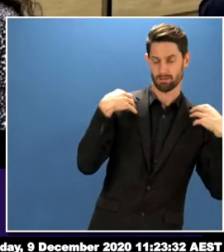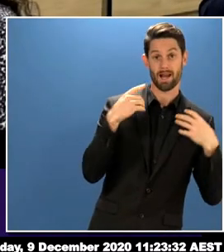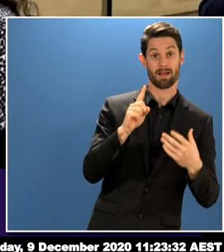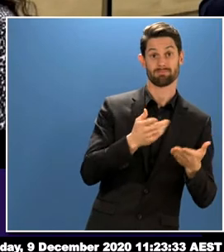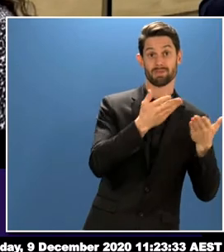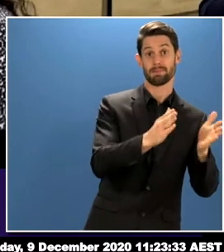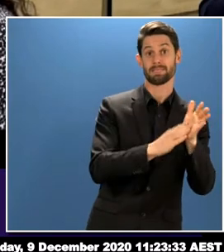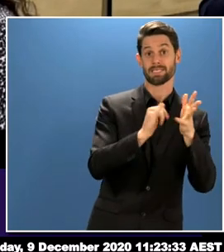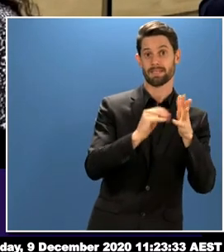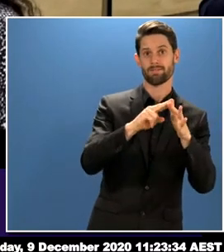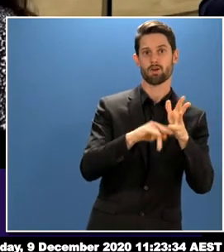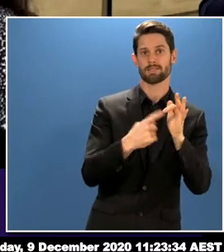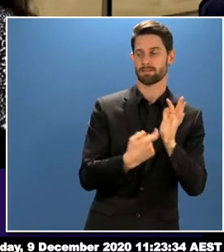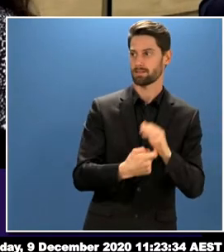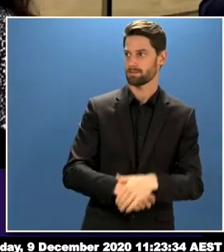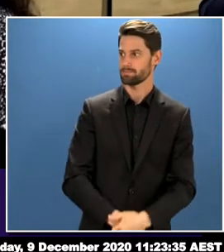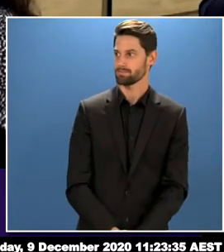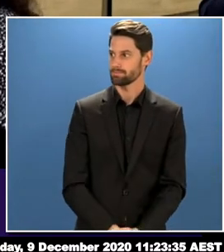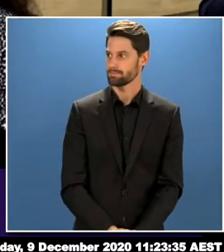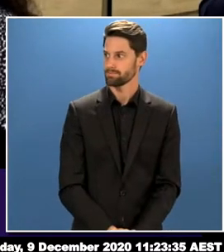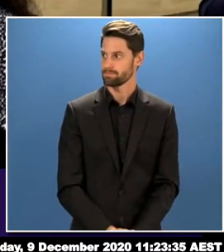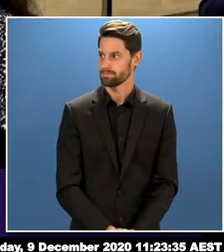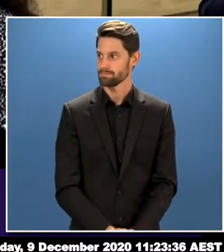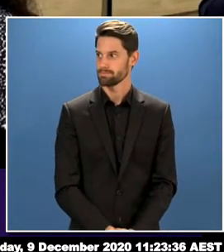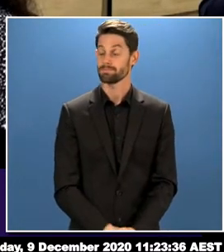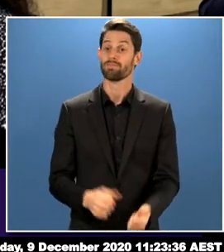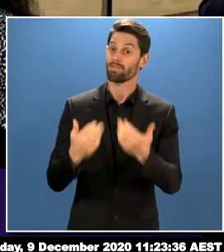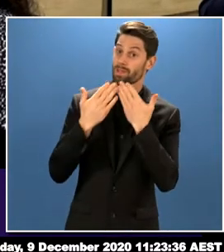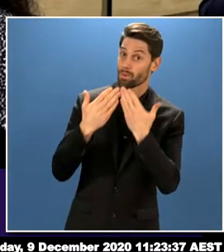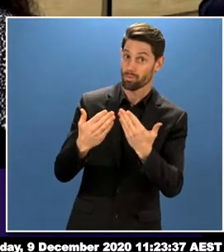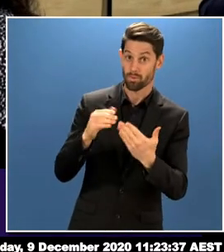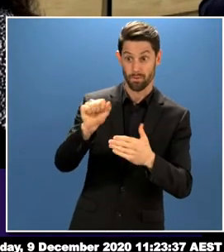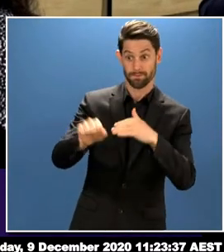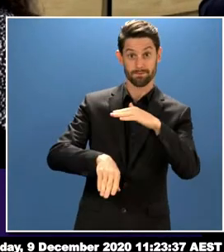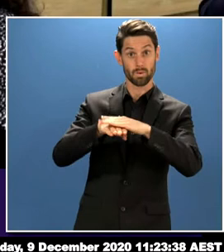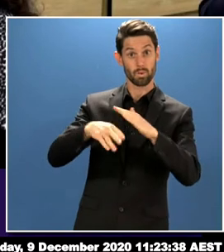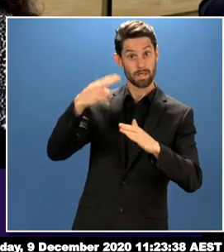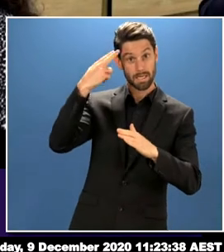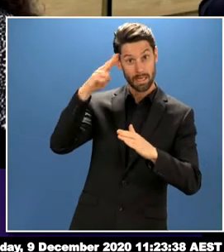Thank you, Commissioner. Mr Pini, your full name is Michael Gerard Pini?